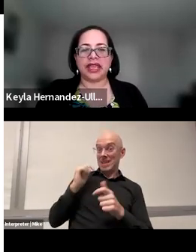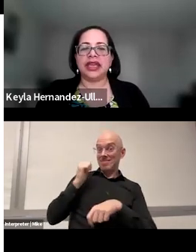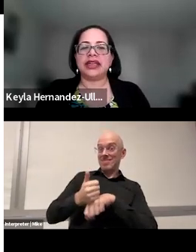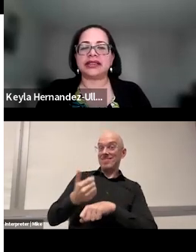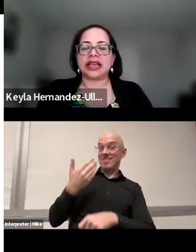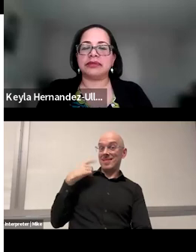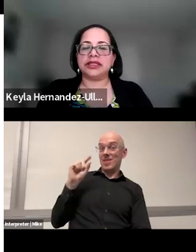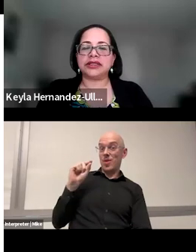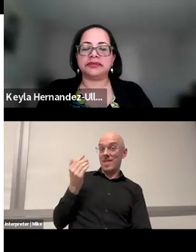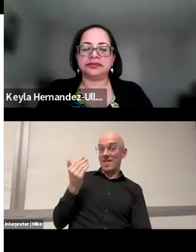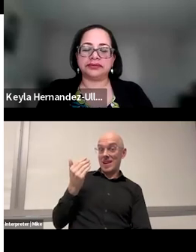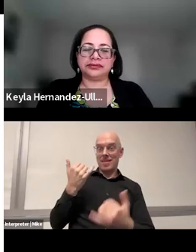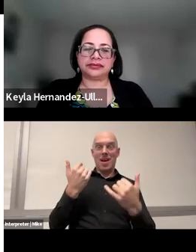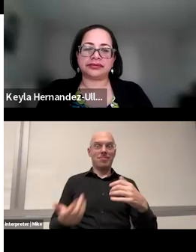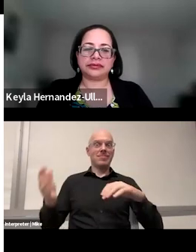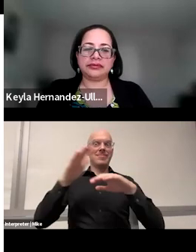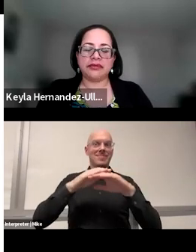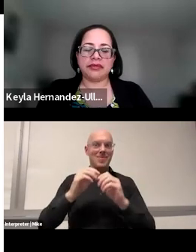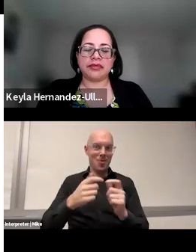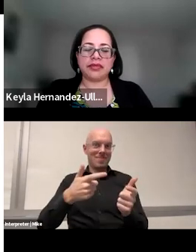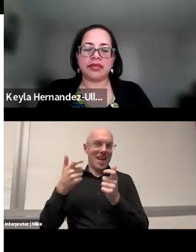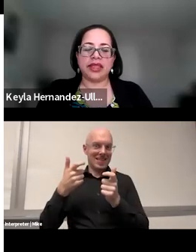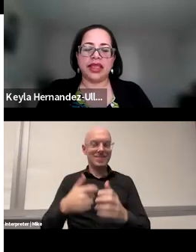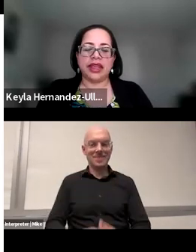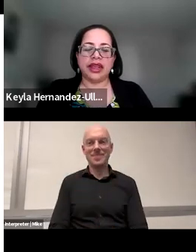Keyla Hernandez-Ulloa: back in 2,015 Keyla Hernandez-Ulloa: next slide, please.